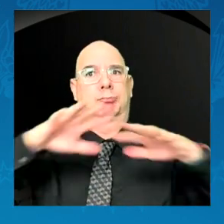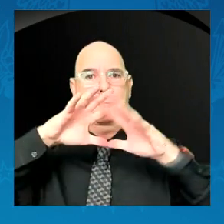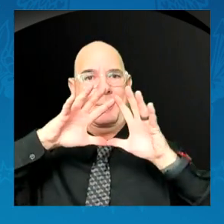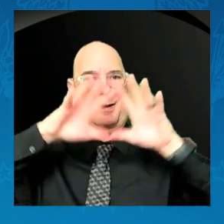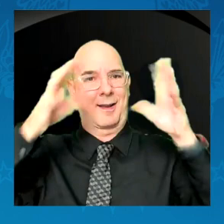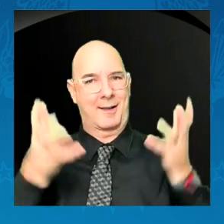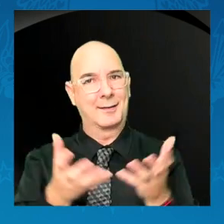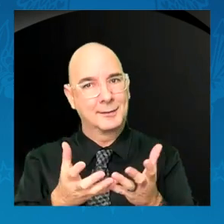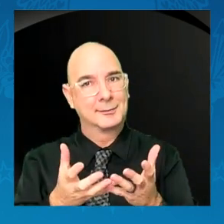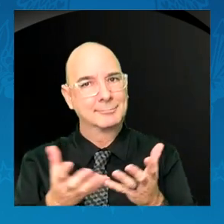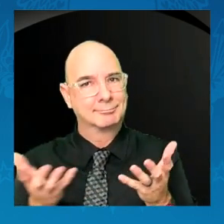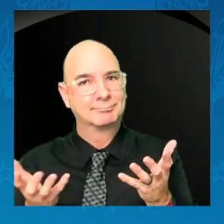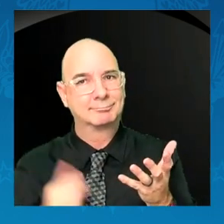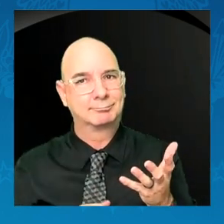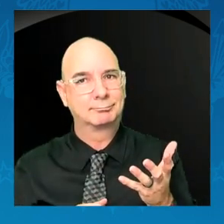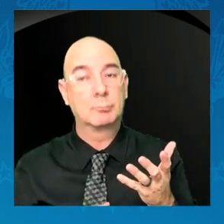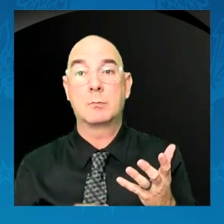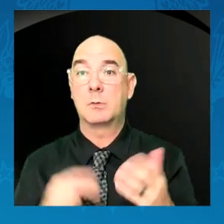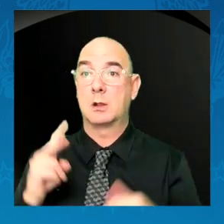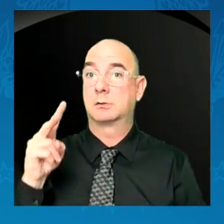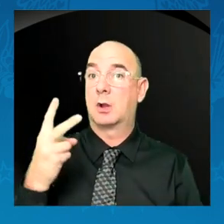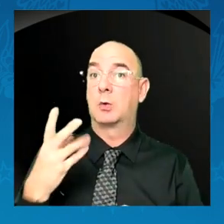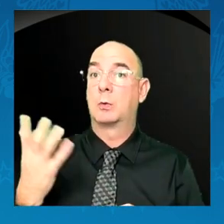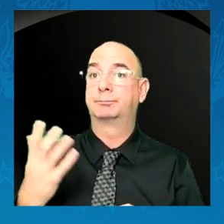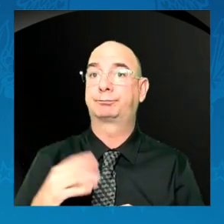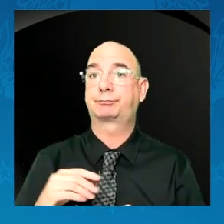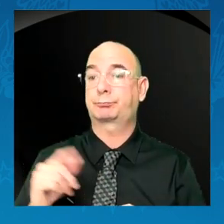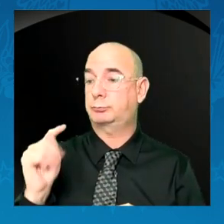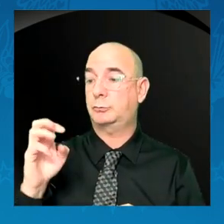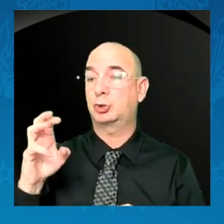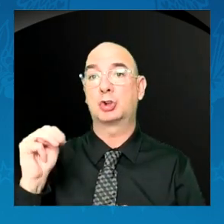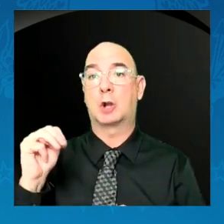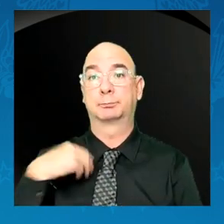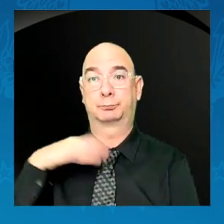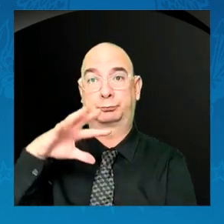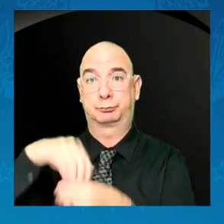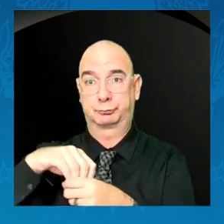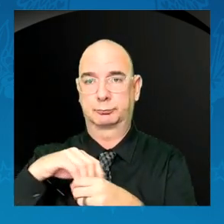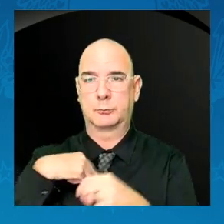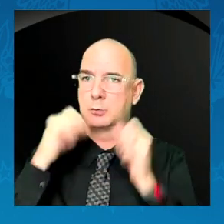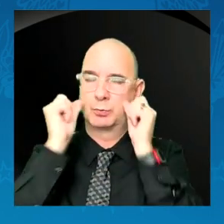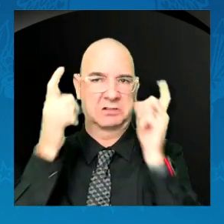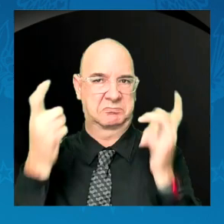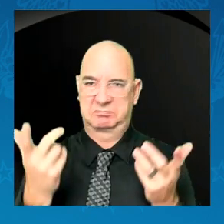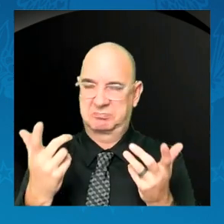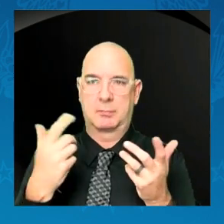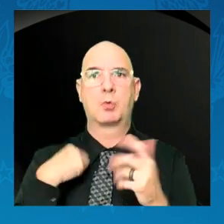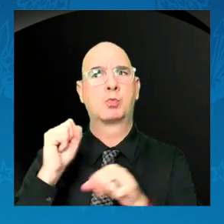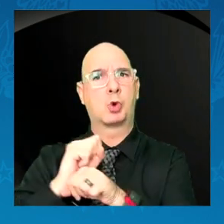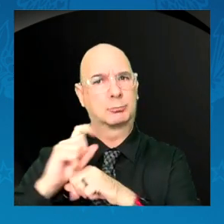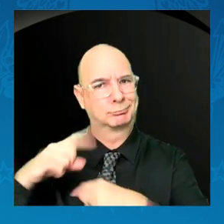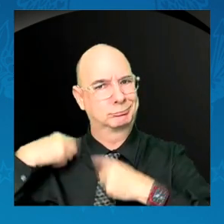it will not surprise you to see that much of what we have undertaken over these last three years matches many of the issues